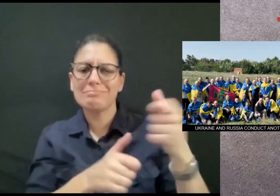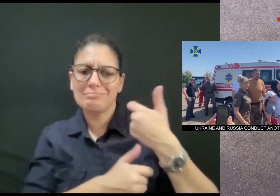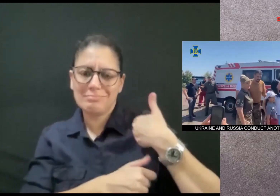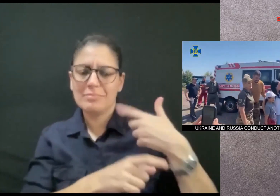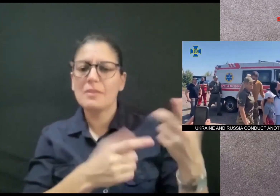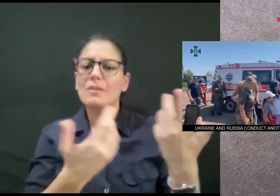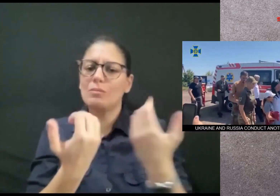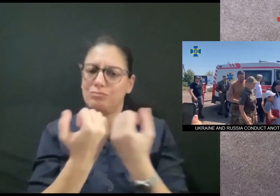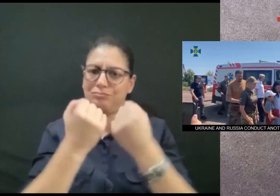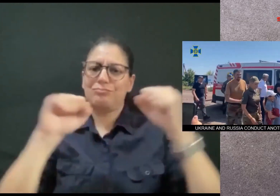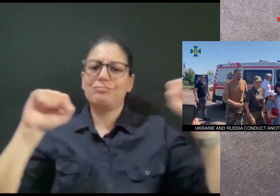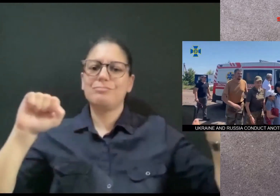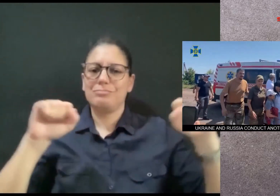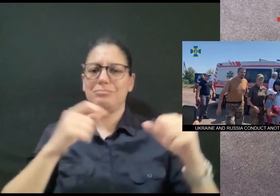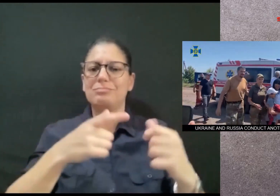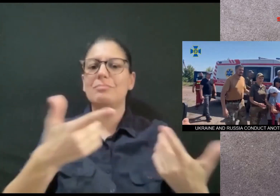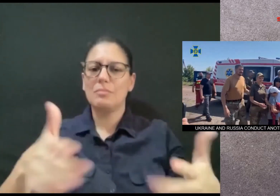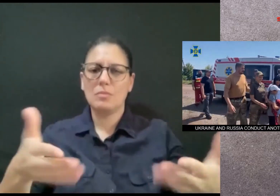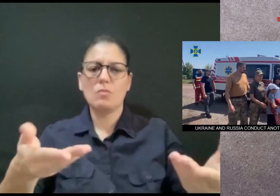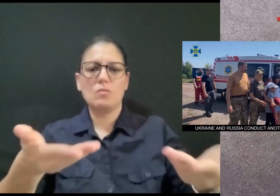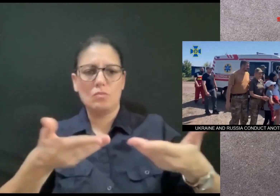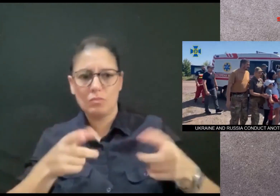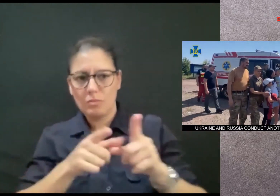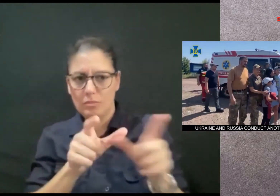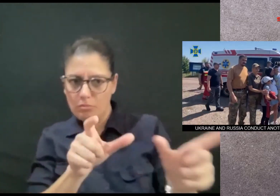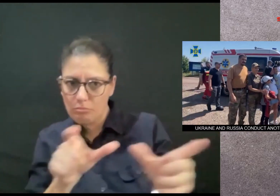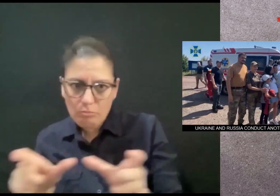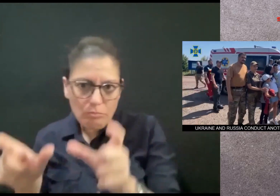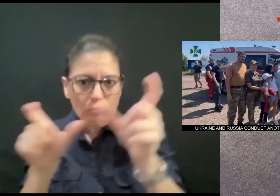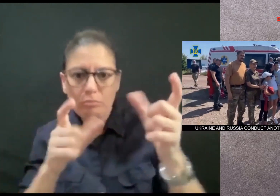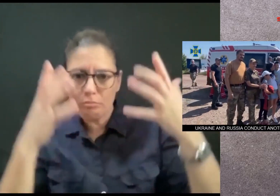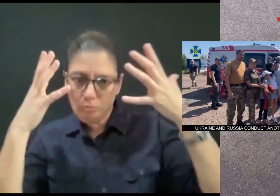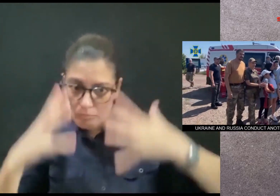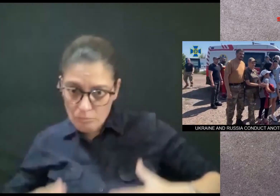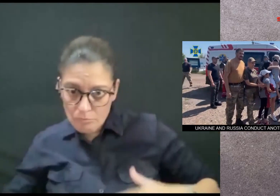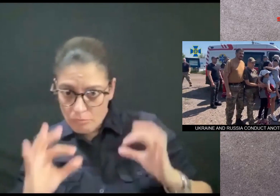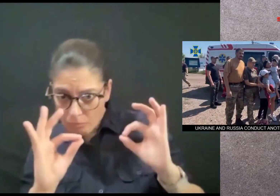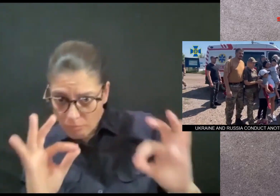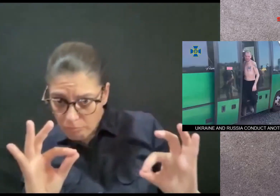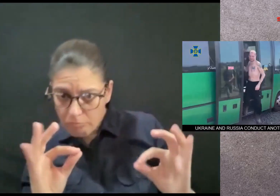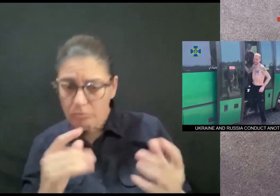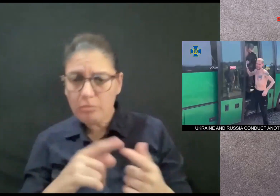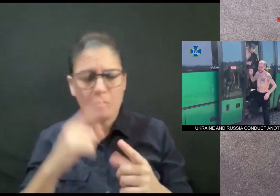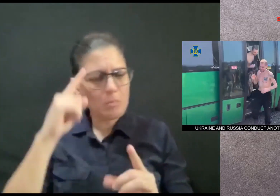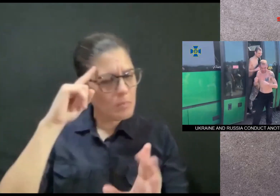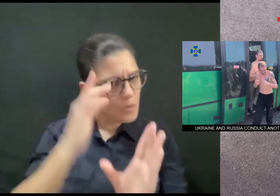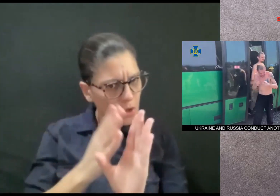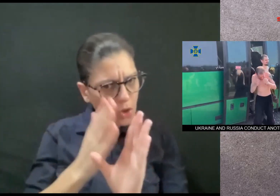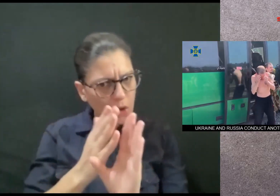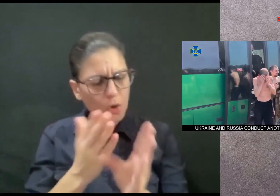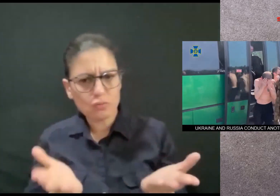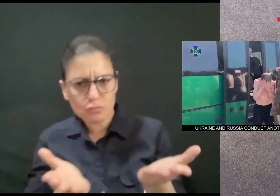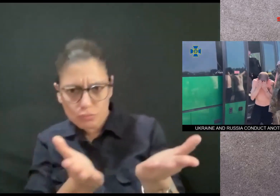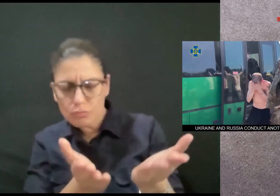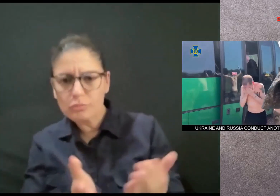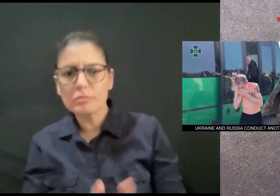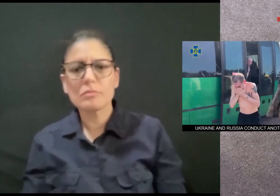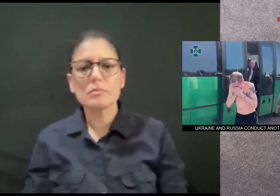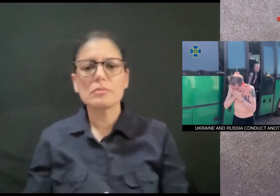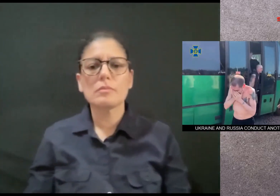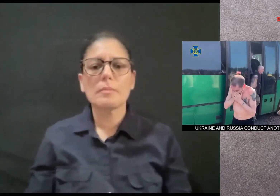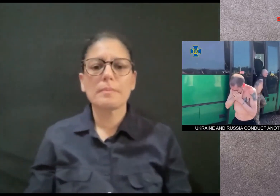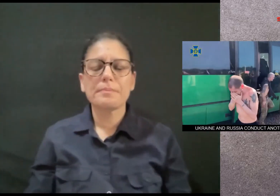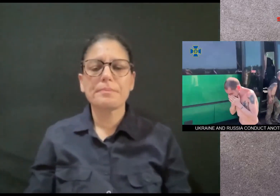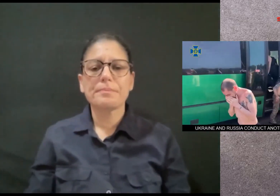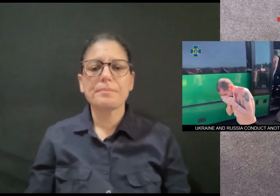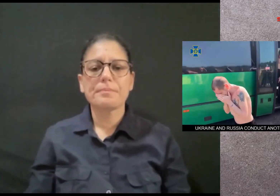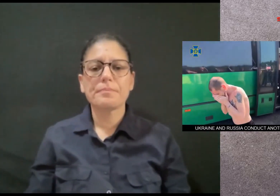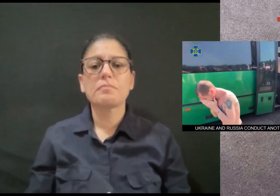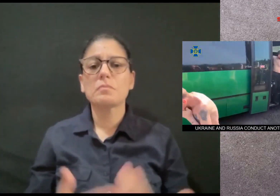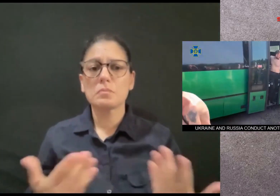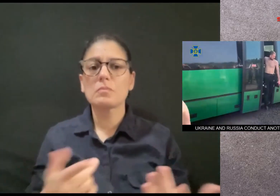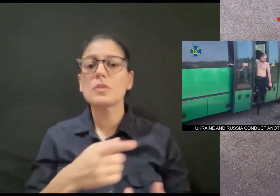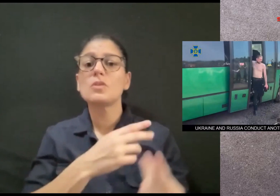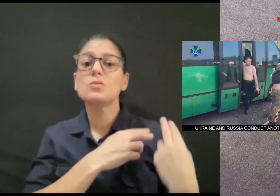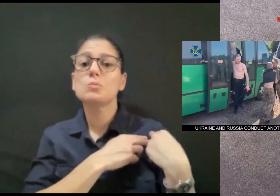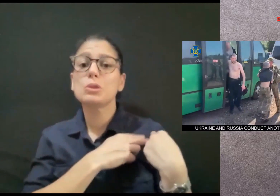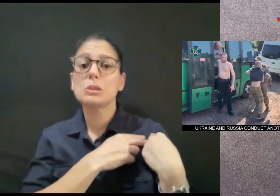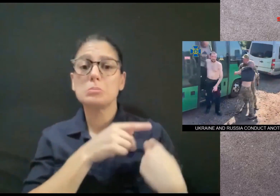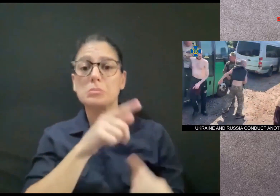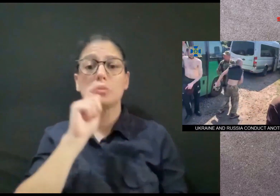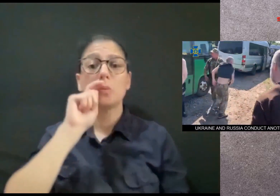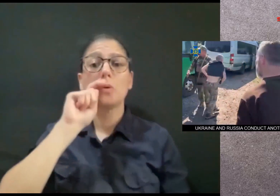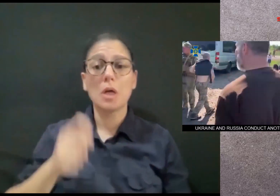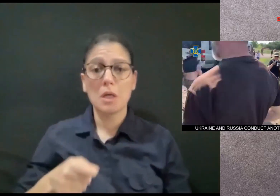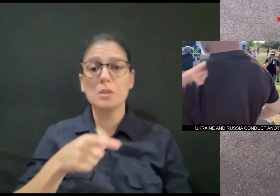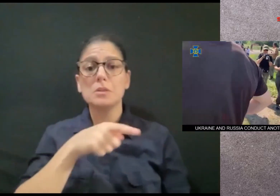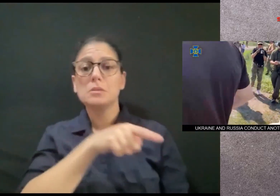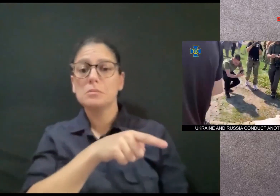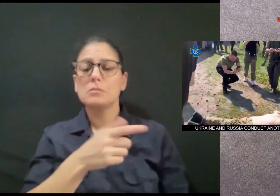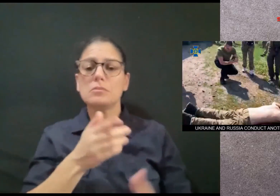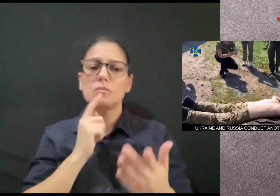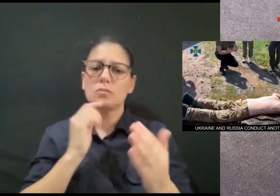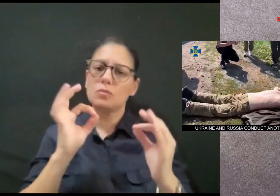medical and psychological assistance according to Ukraine human rights officials